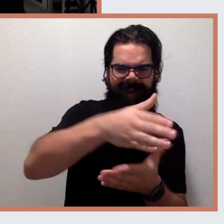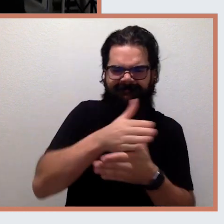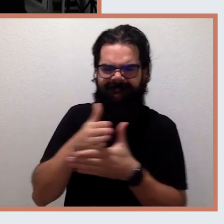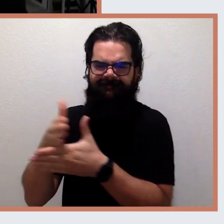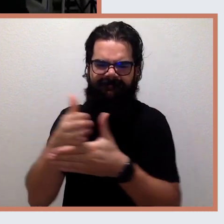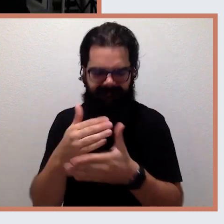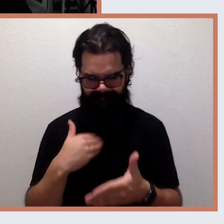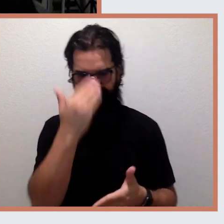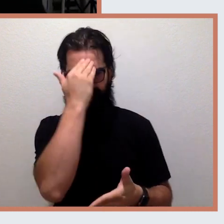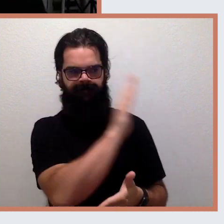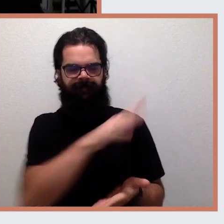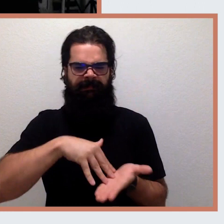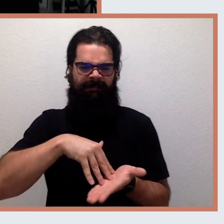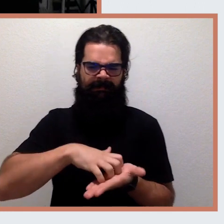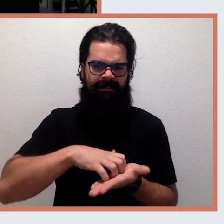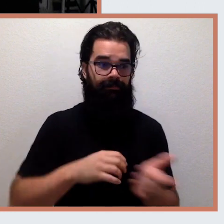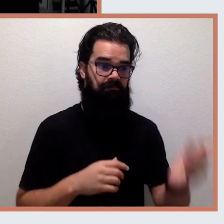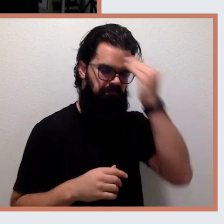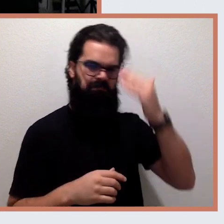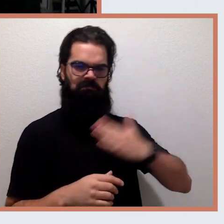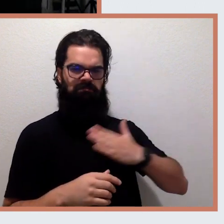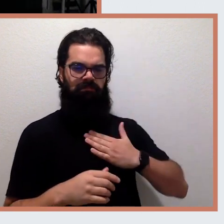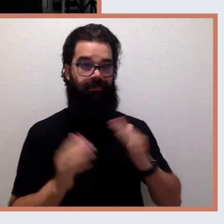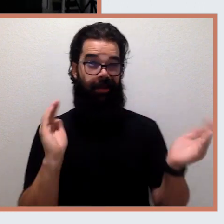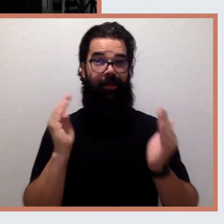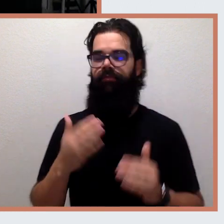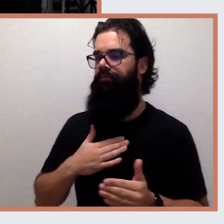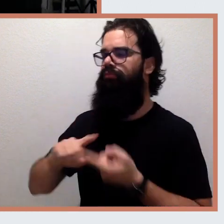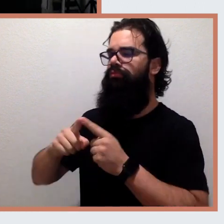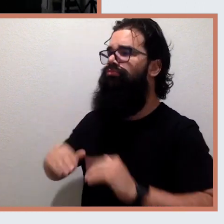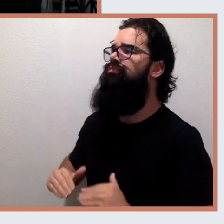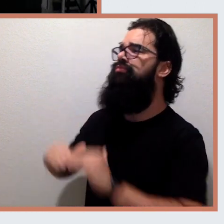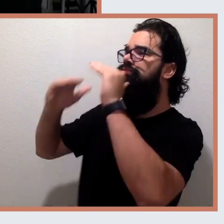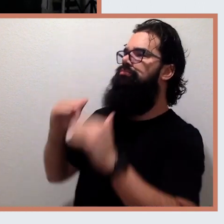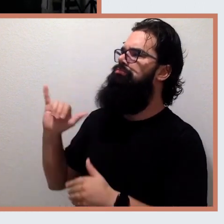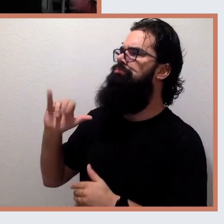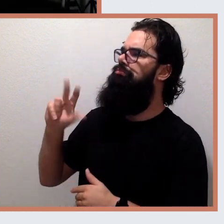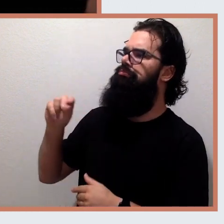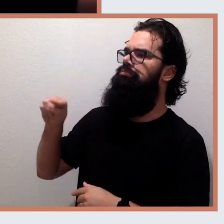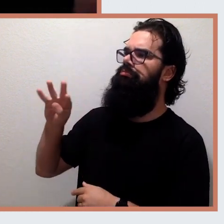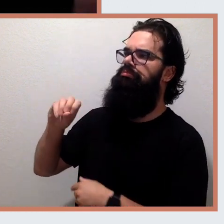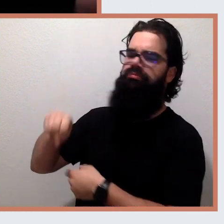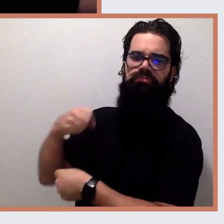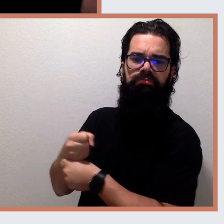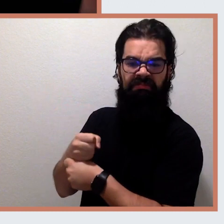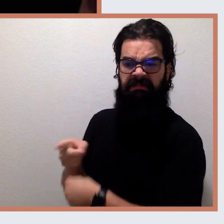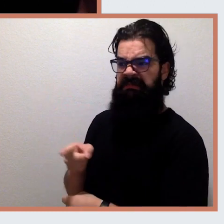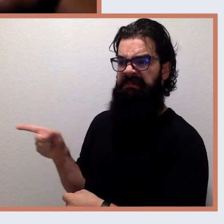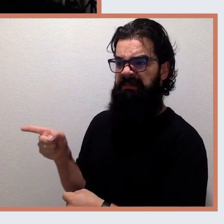and I know their breaking points, as they know mine. I know them more inside out than I have friends for 30, 40 years. It's crazy.